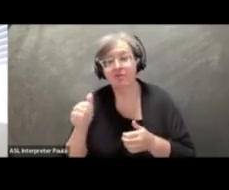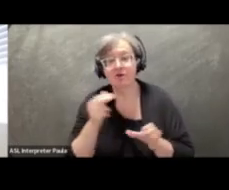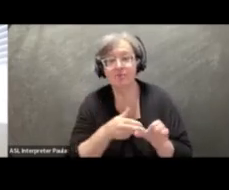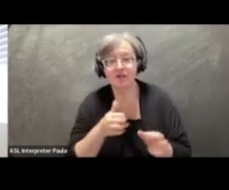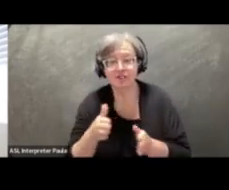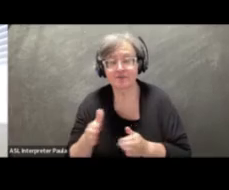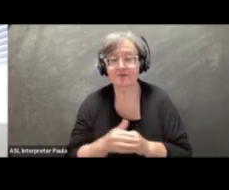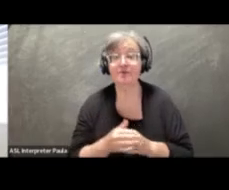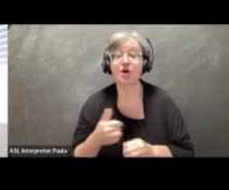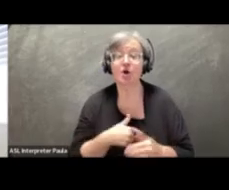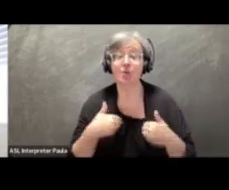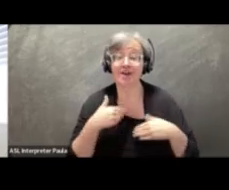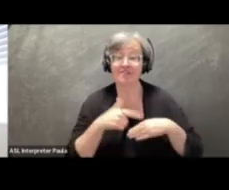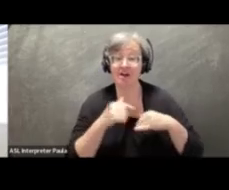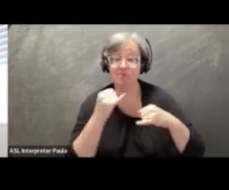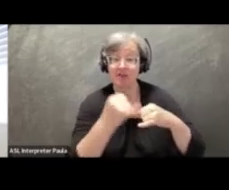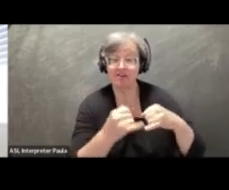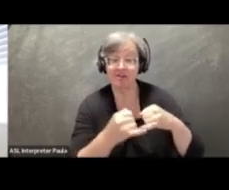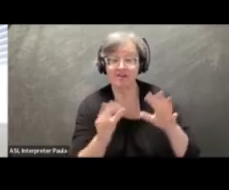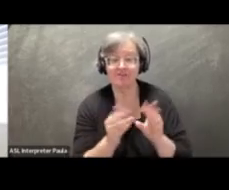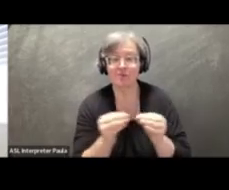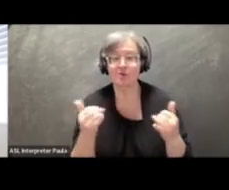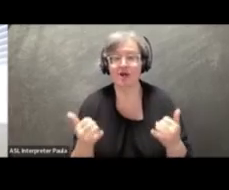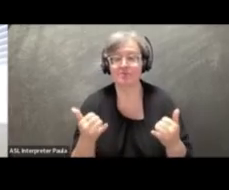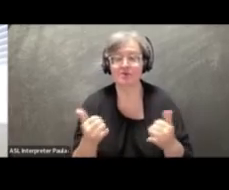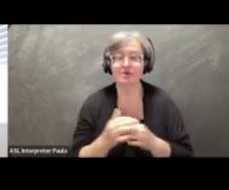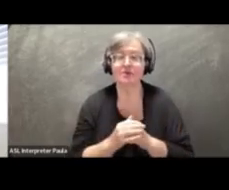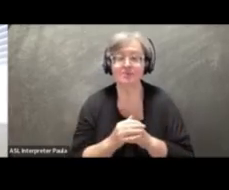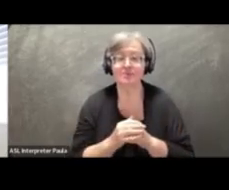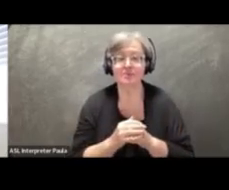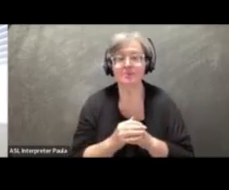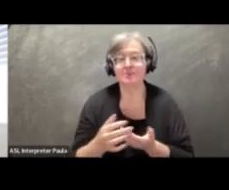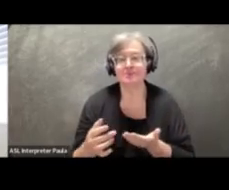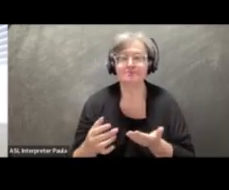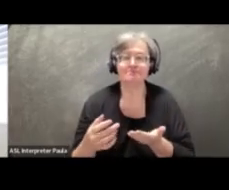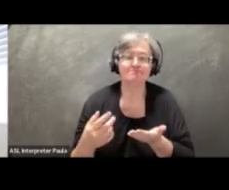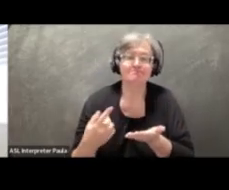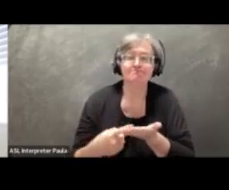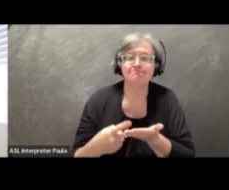will have time at the end of the webinar today to talk through any of the questions that you